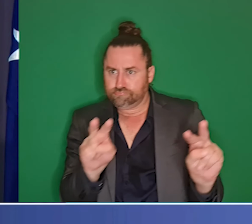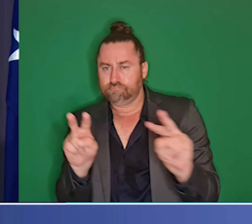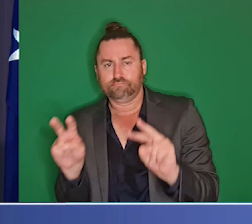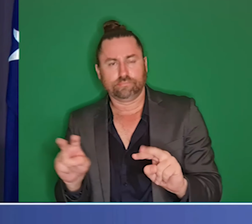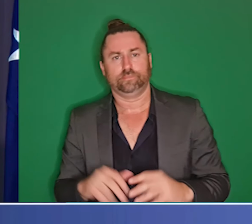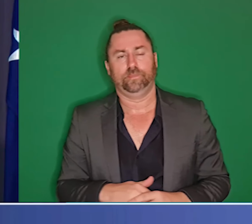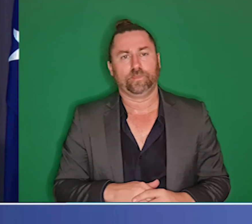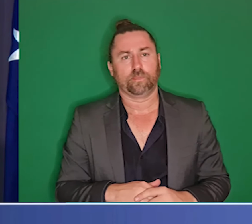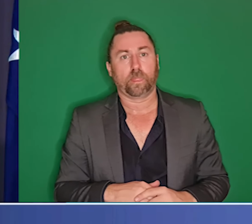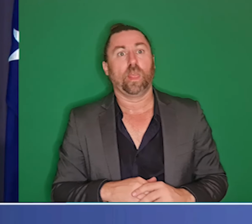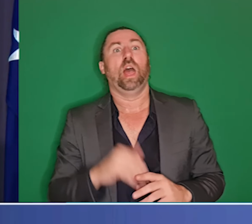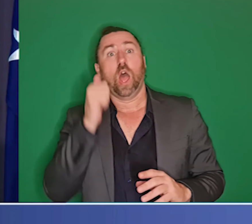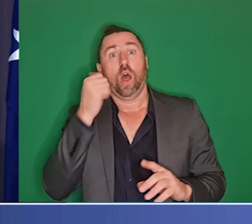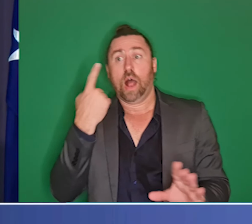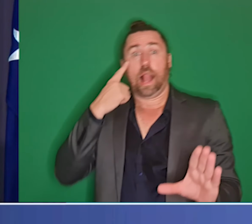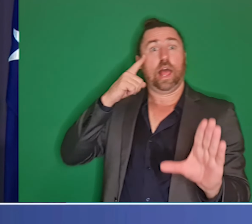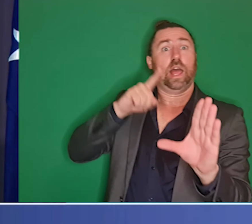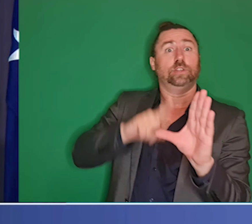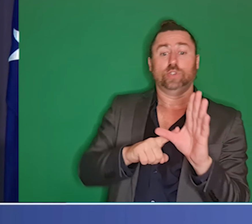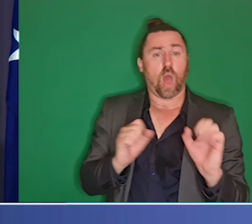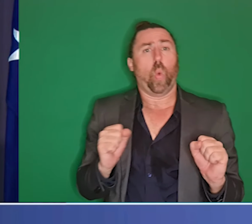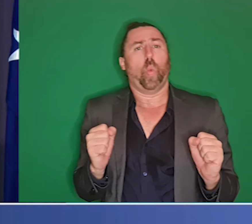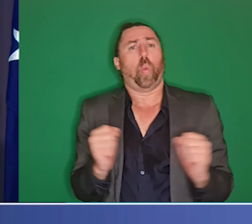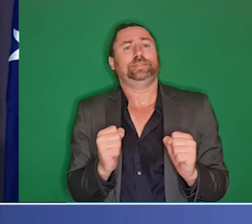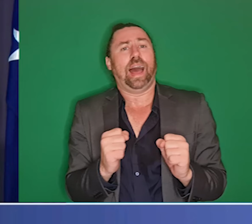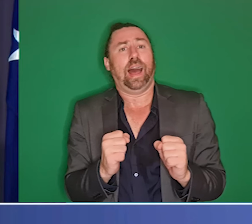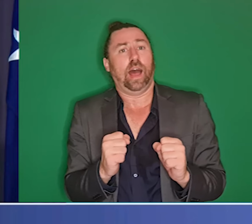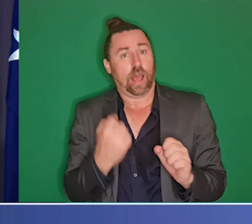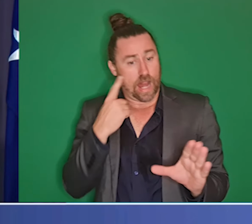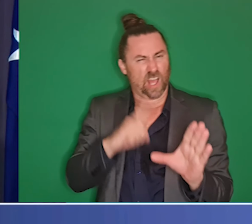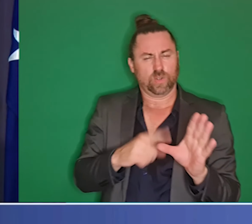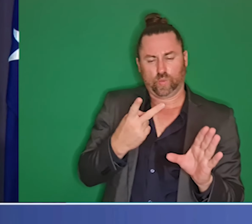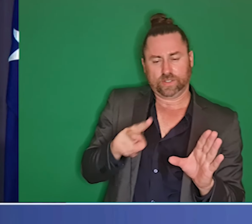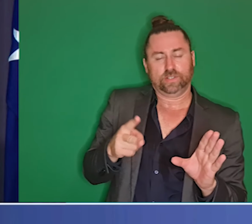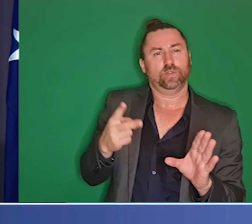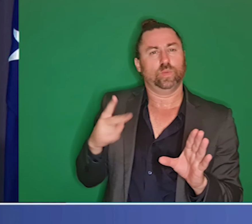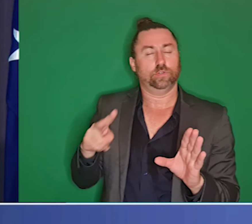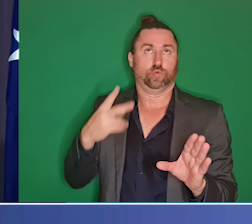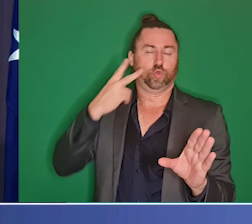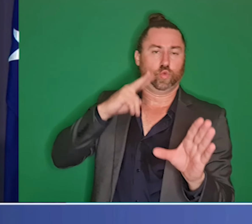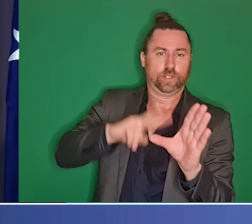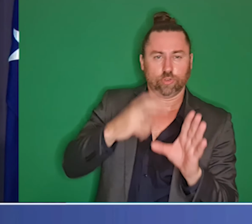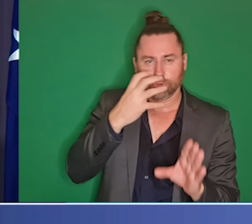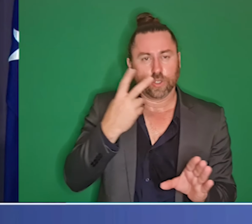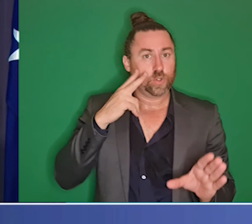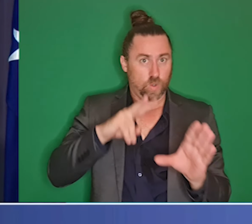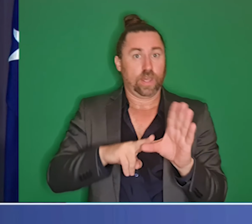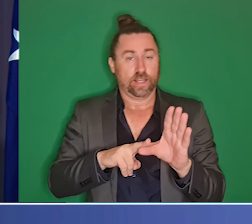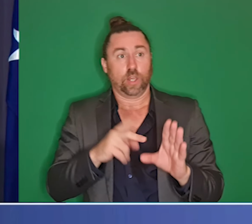going back to winter of 2020, the pre-vaccine era, when we saw very large numbers of people that were severely affected.